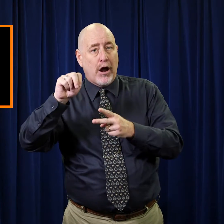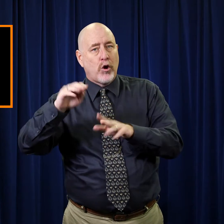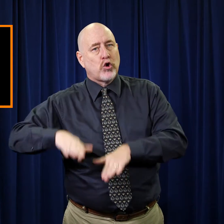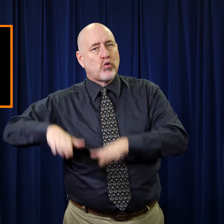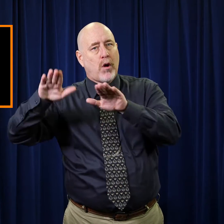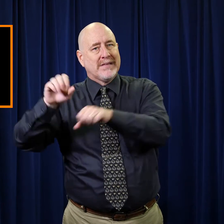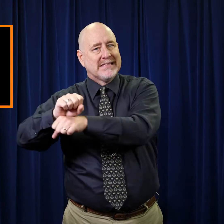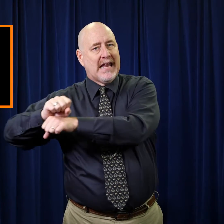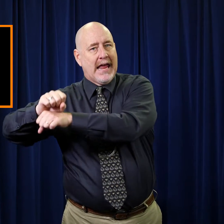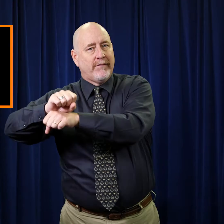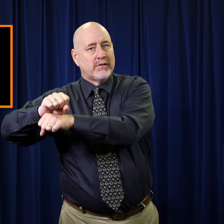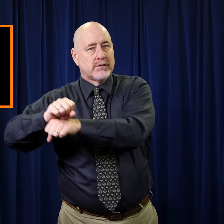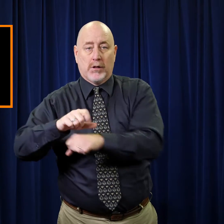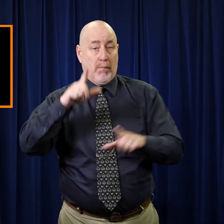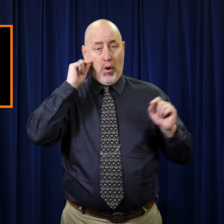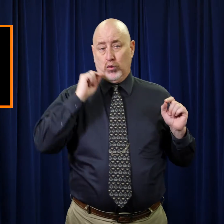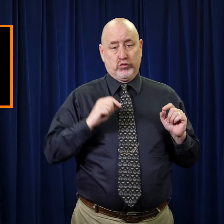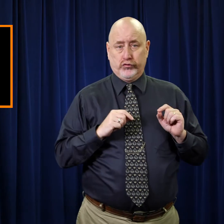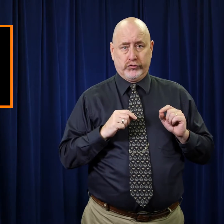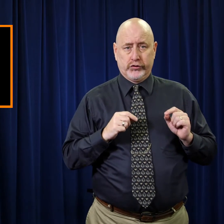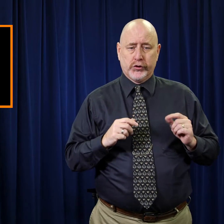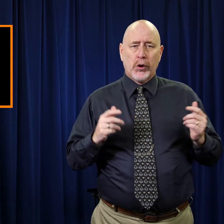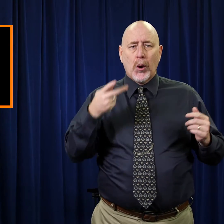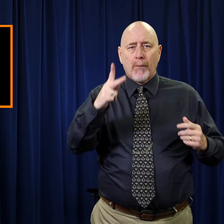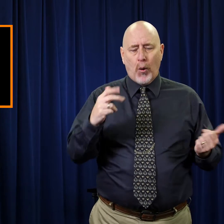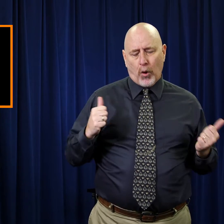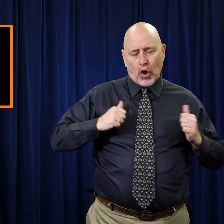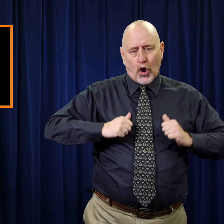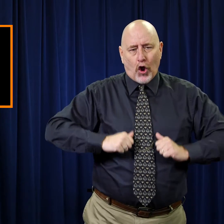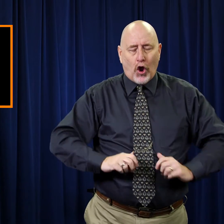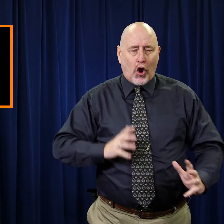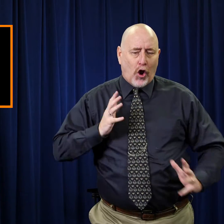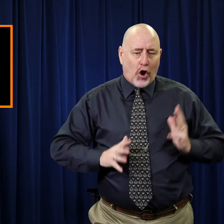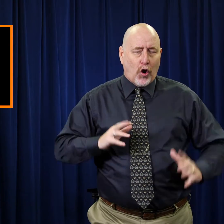Miriam and Aaron grew up as slaves. "Not Moses. He wore the purple velvet of